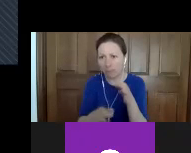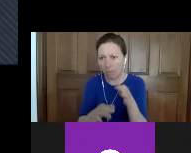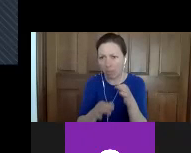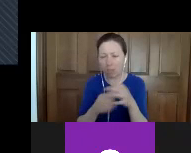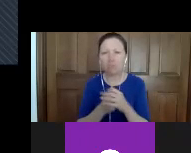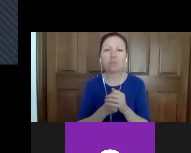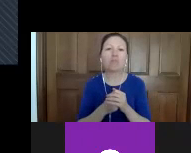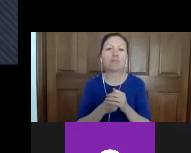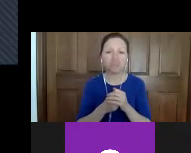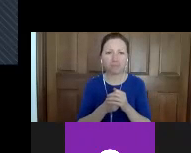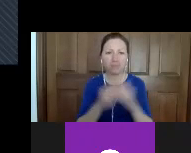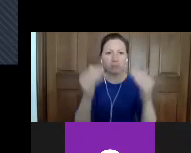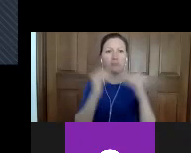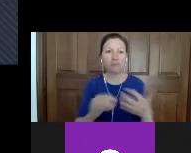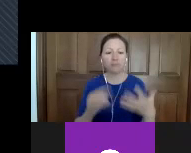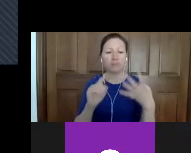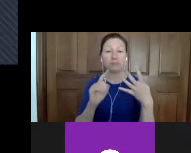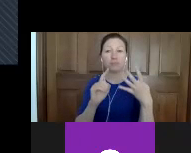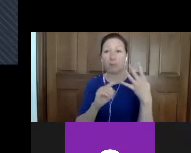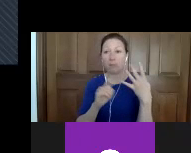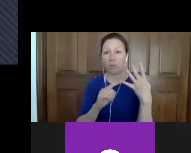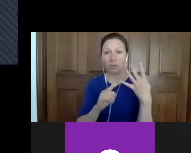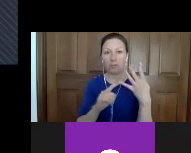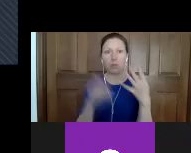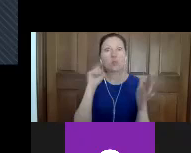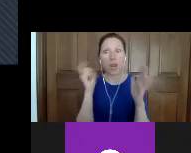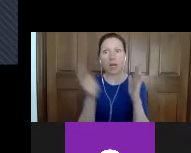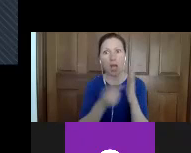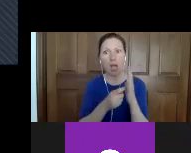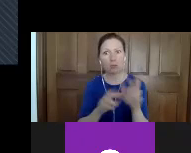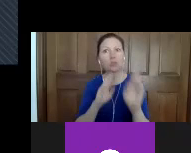to recognize and respond to discrimination. This is an important one because disability